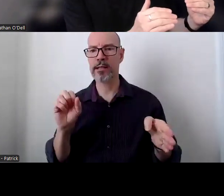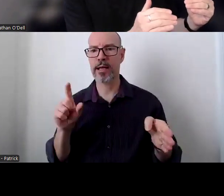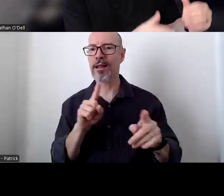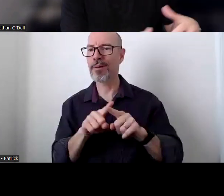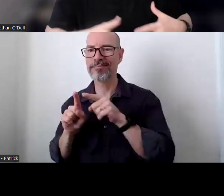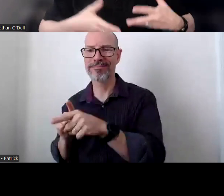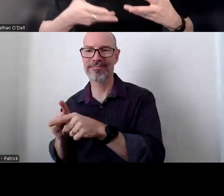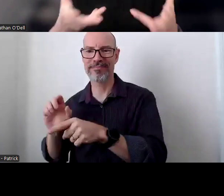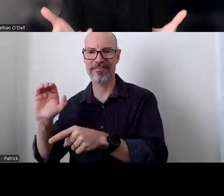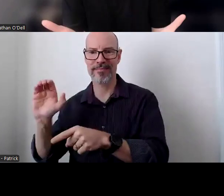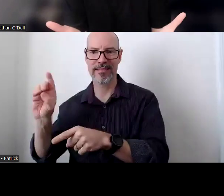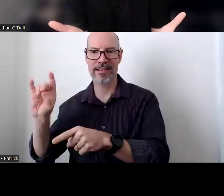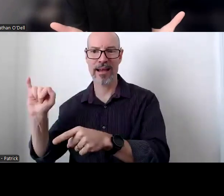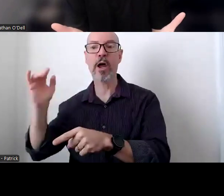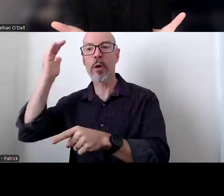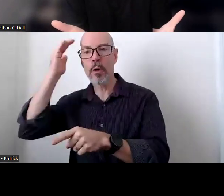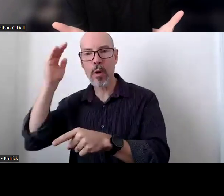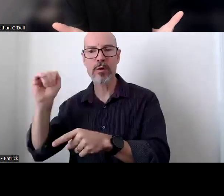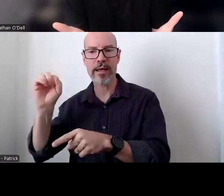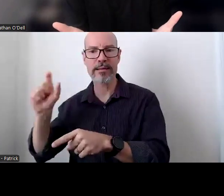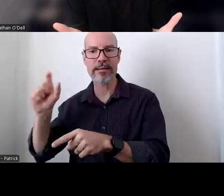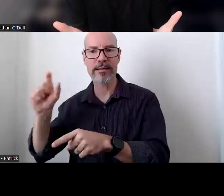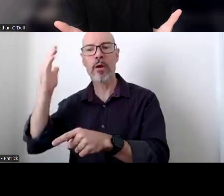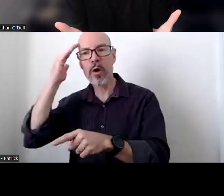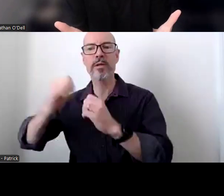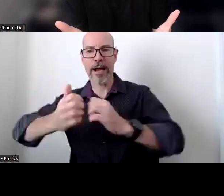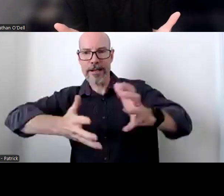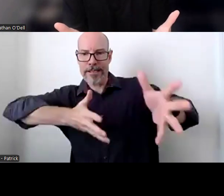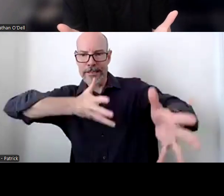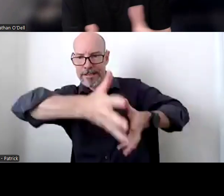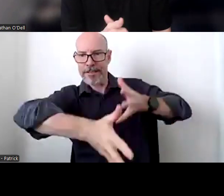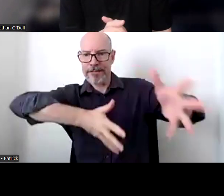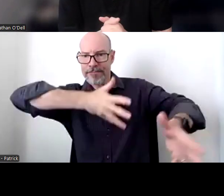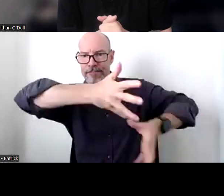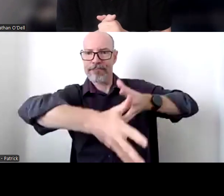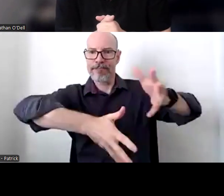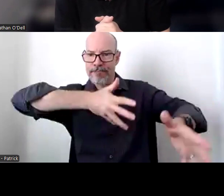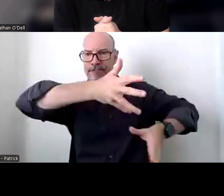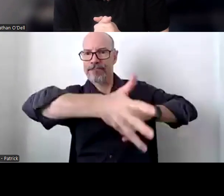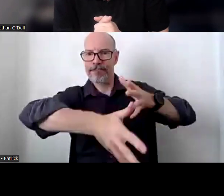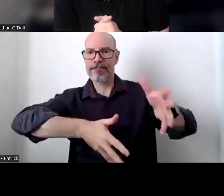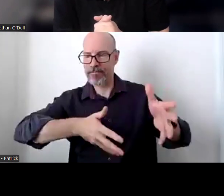But the Certified Deaf Interpreter knows ASL and knows how to convey the message